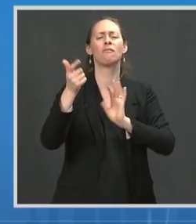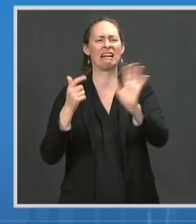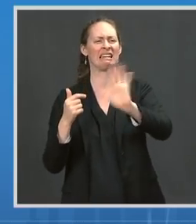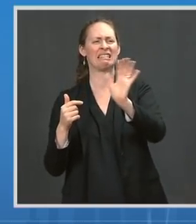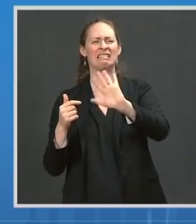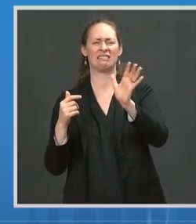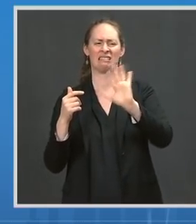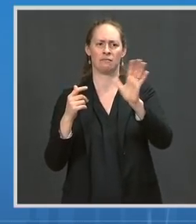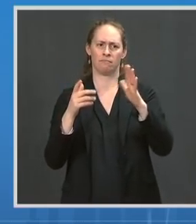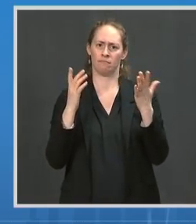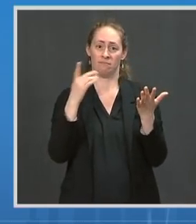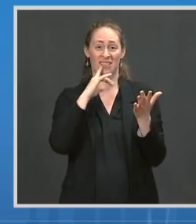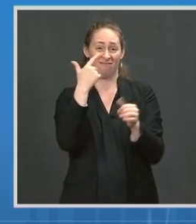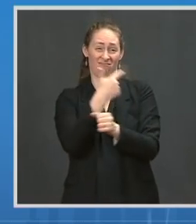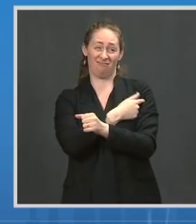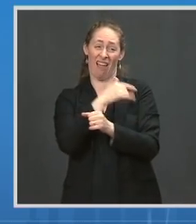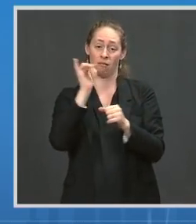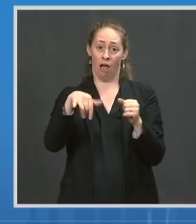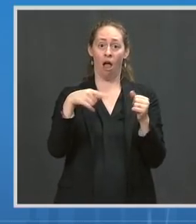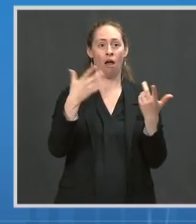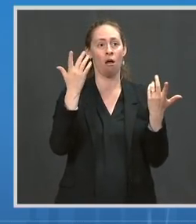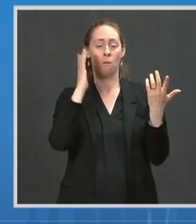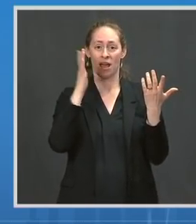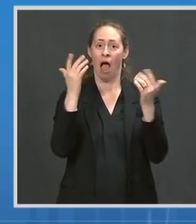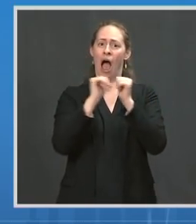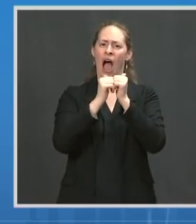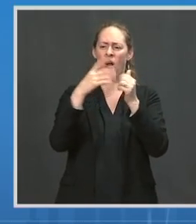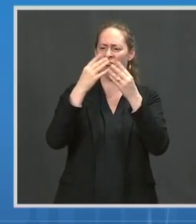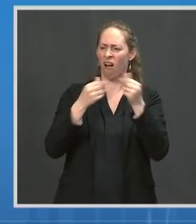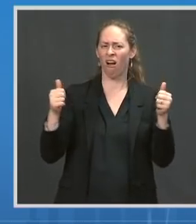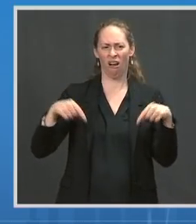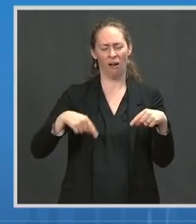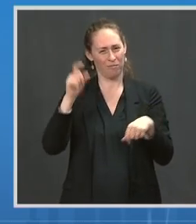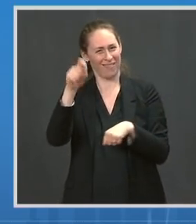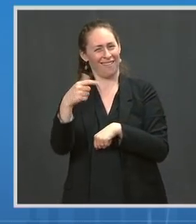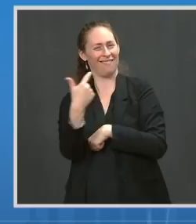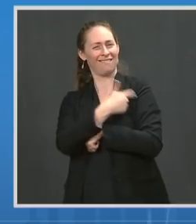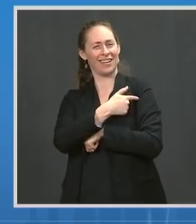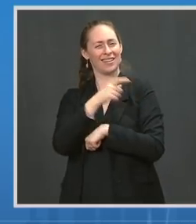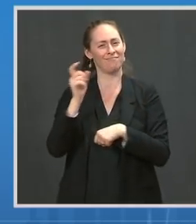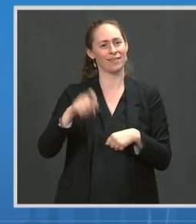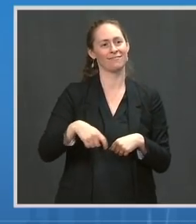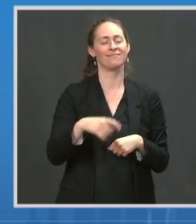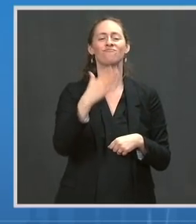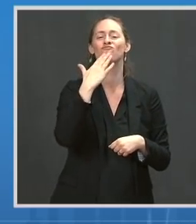we will ultimately move past this pandemic. Thank you. I'll now turn things over to Dr. Fauci.